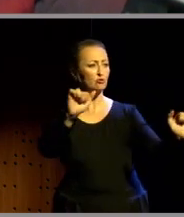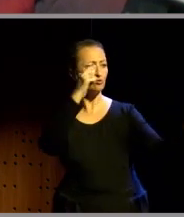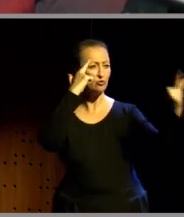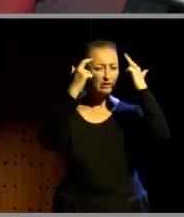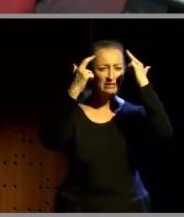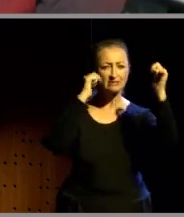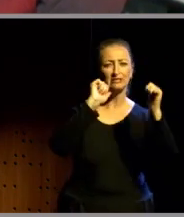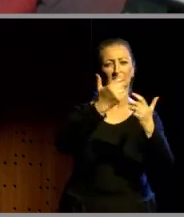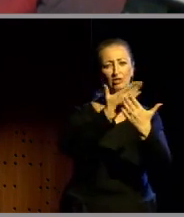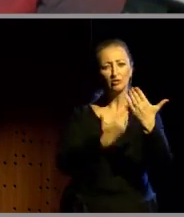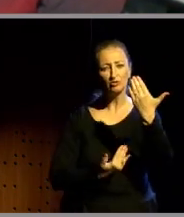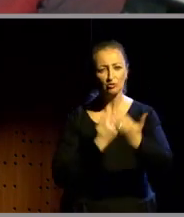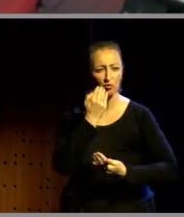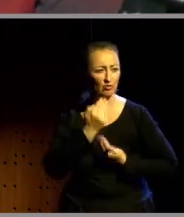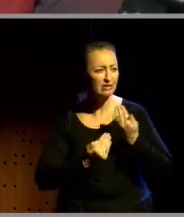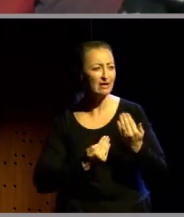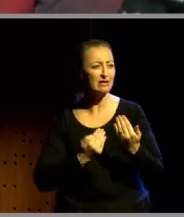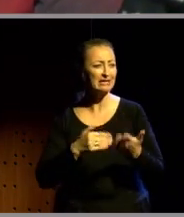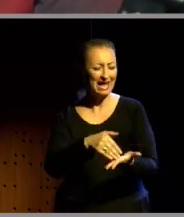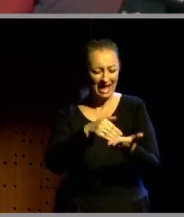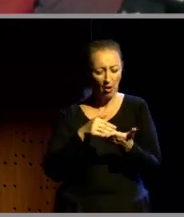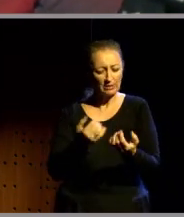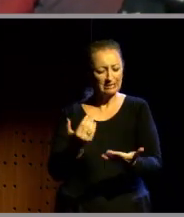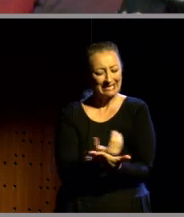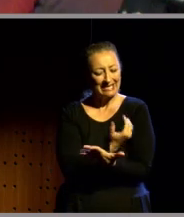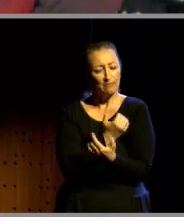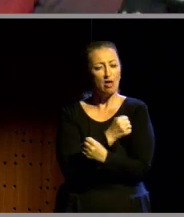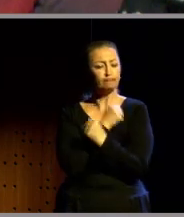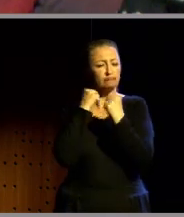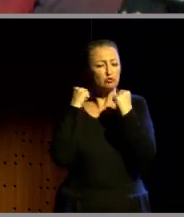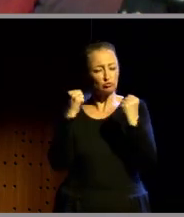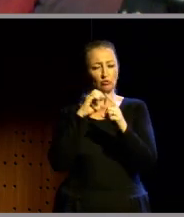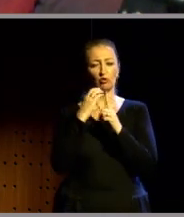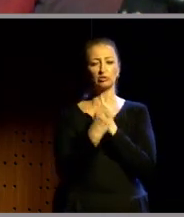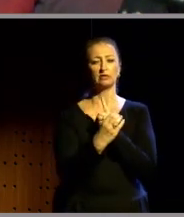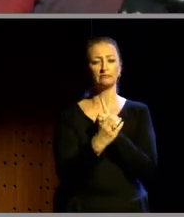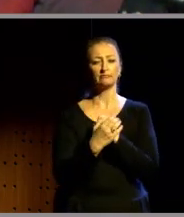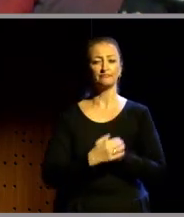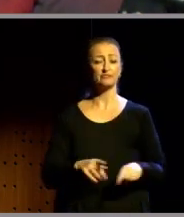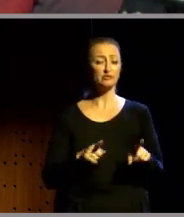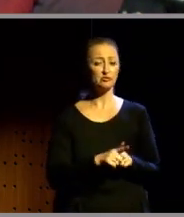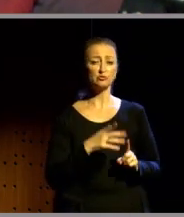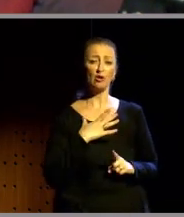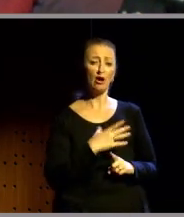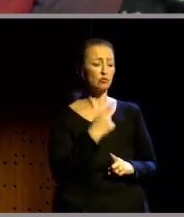and your storytelling that help keep our culture strong. And with Wesley, I would like to also acknowledge the Warriors who've gone before,